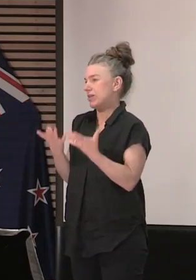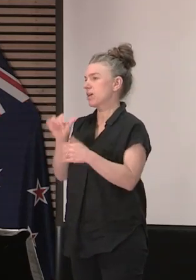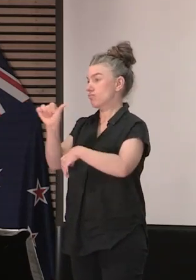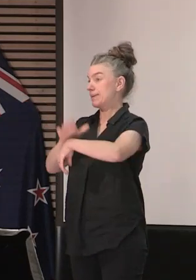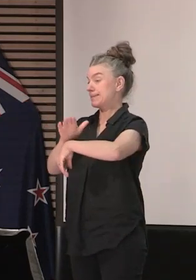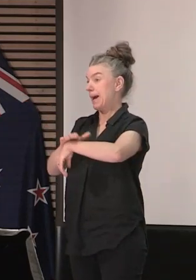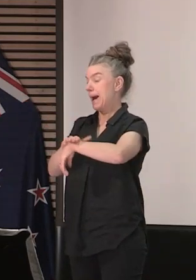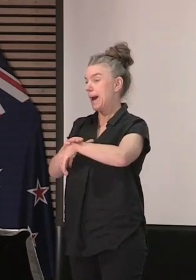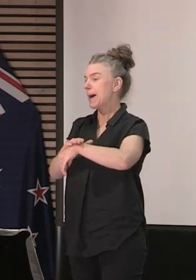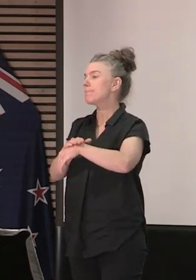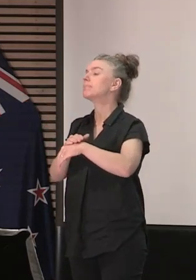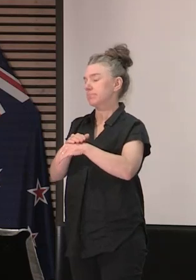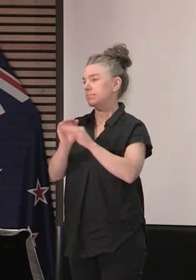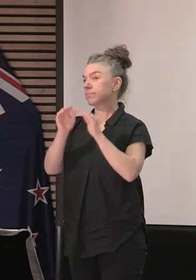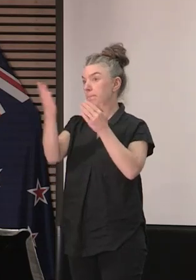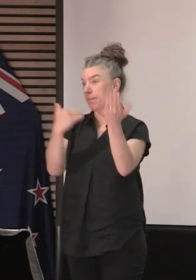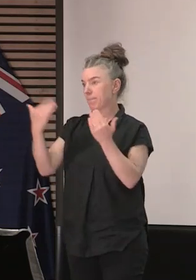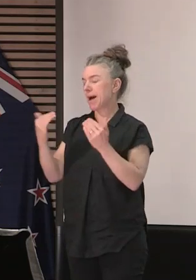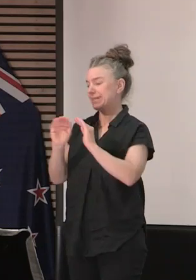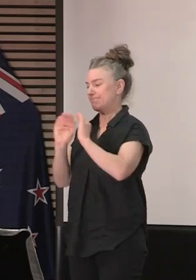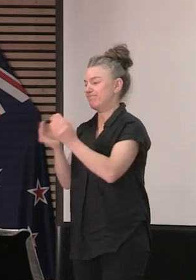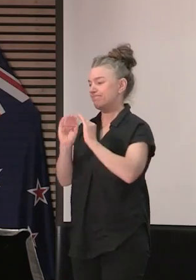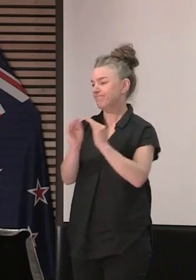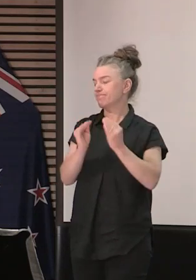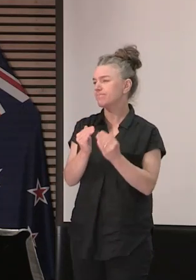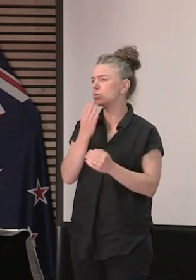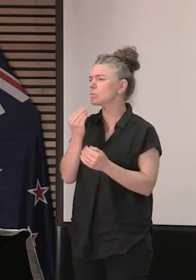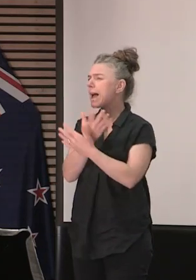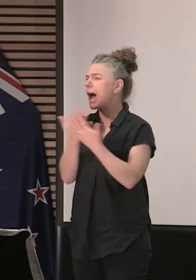Anetwork of up to 18 hotelswill be used to implement thisapproach.